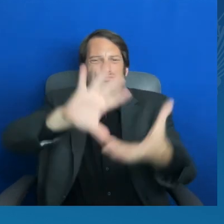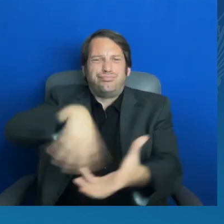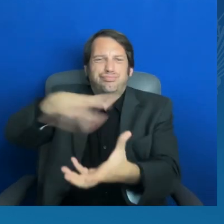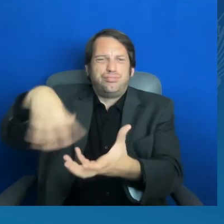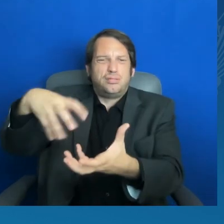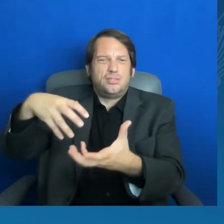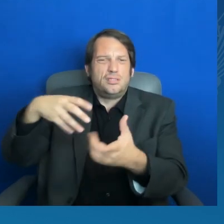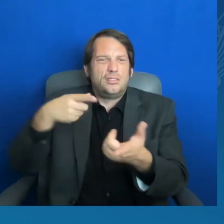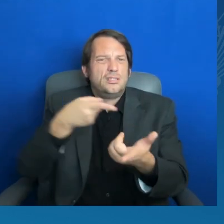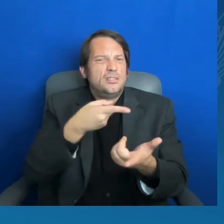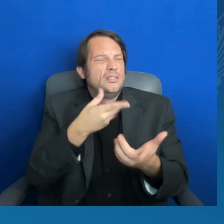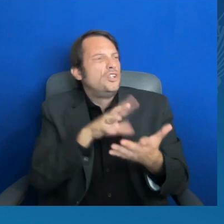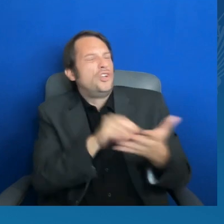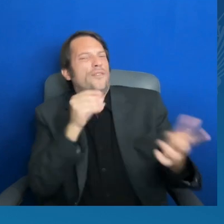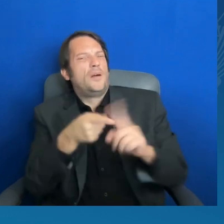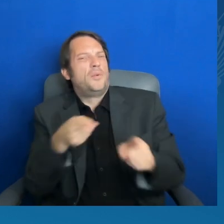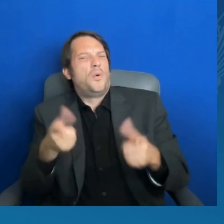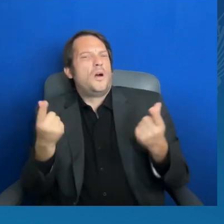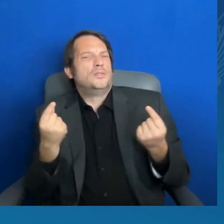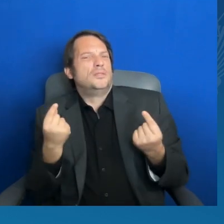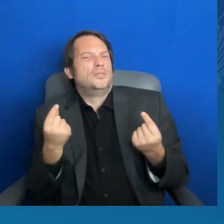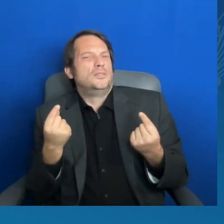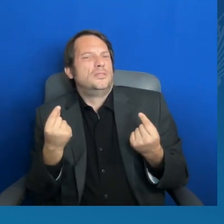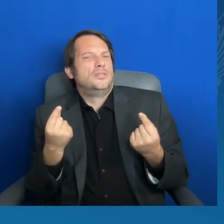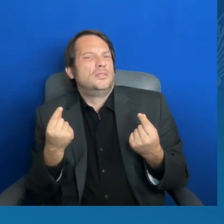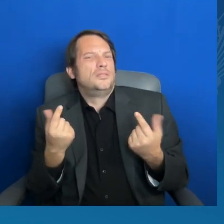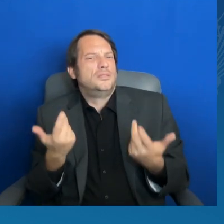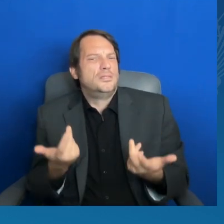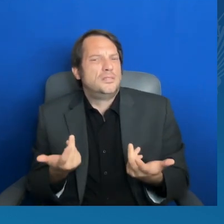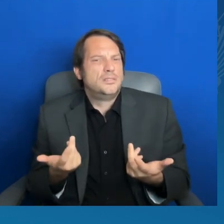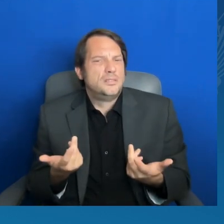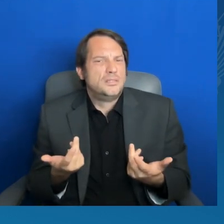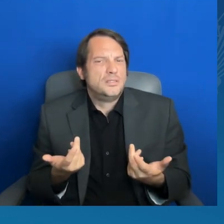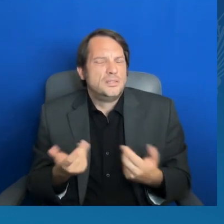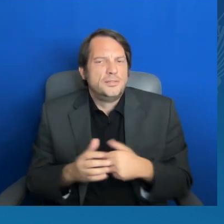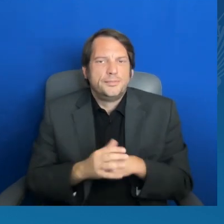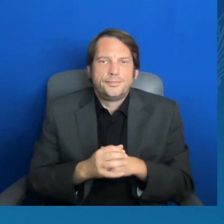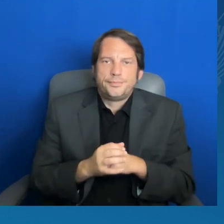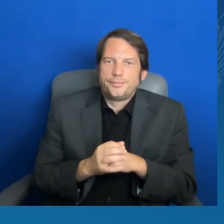before we came out here. And I just want to thank you again for the courage